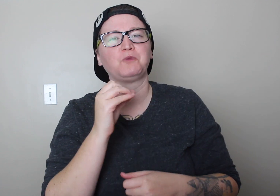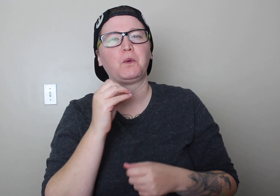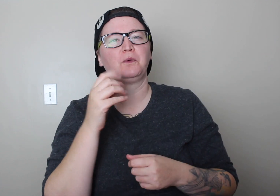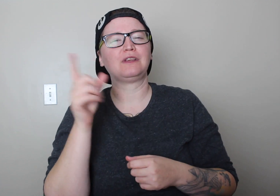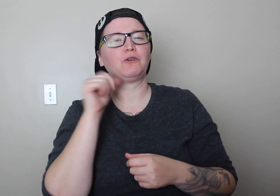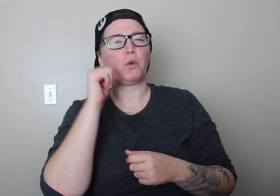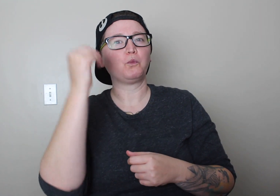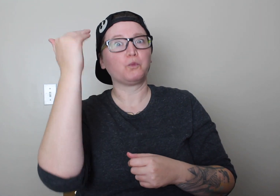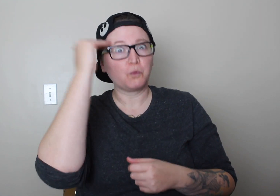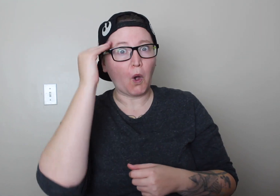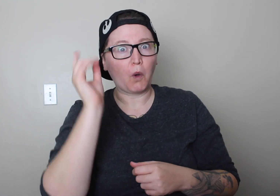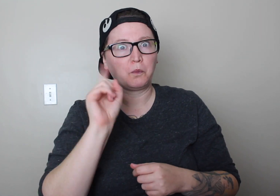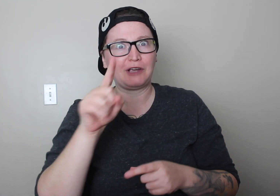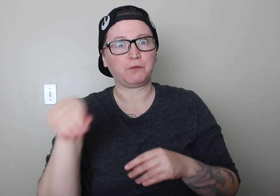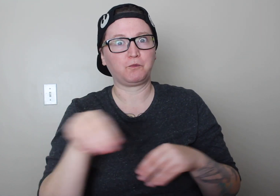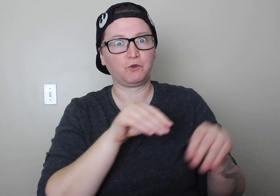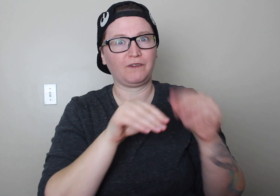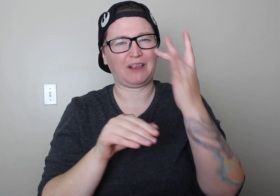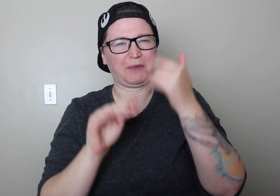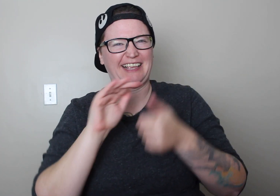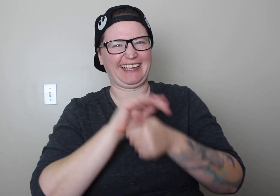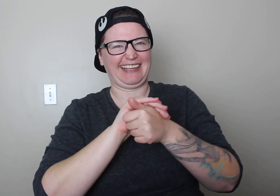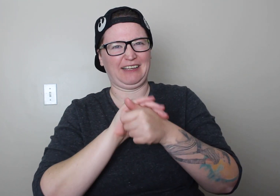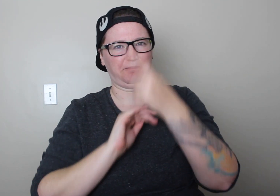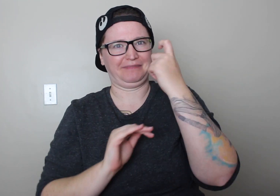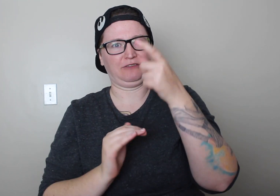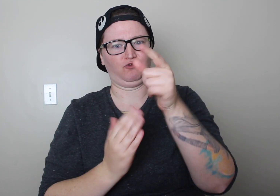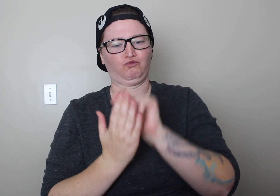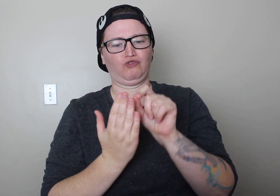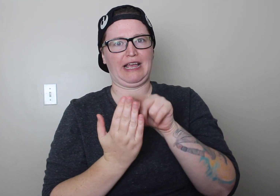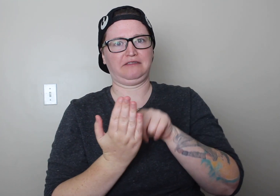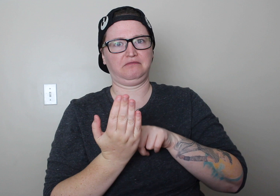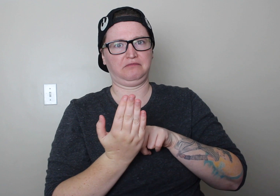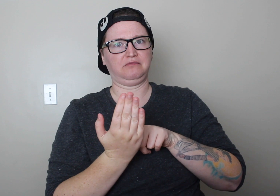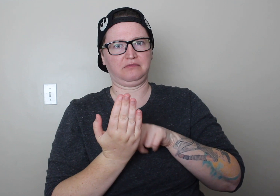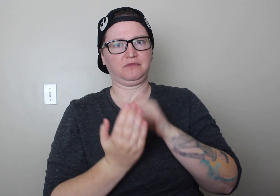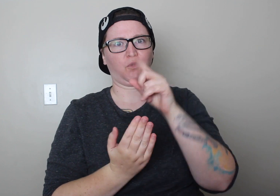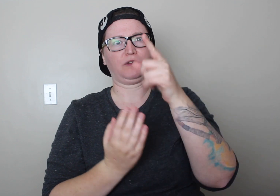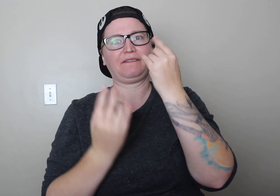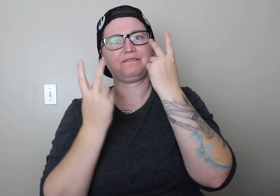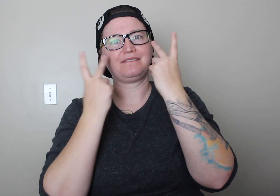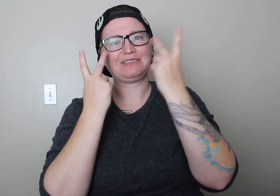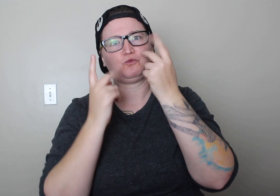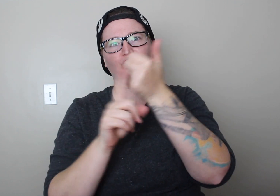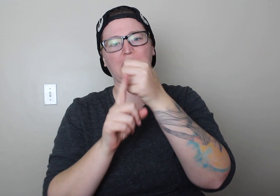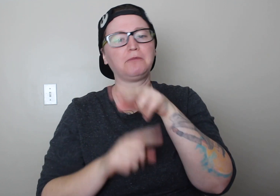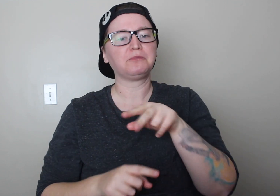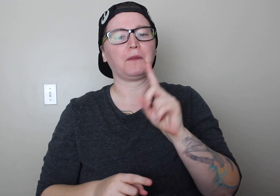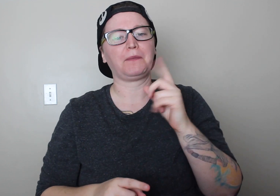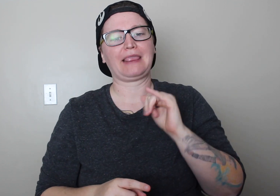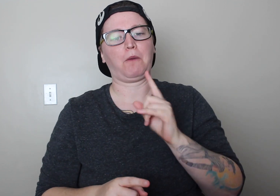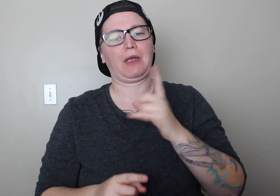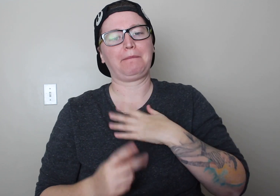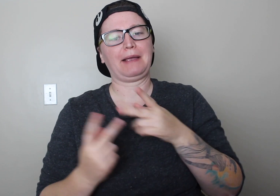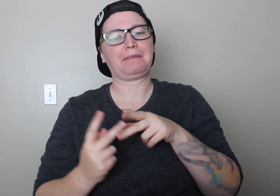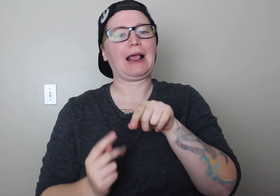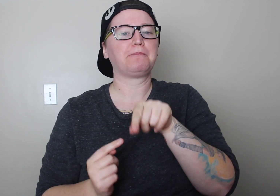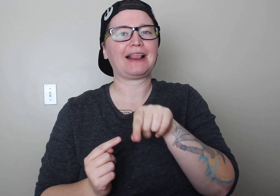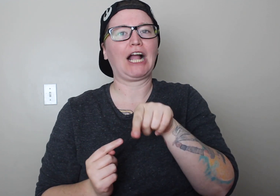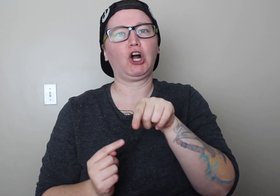They don't actually know where you move, so that's why it's called hidden. You track movement on the sheet and visualize where you are on the board.